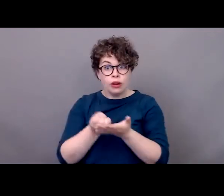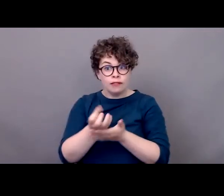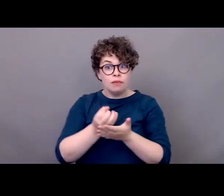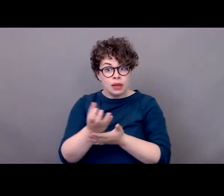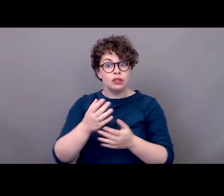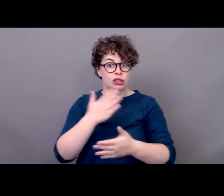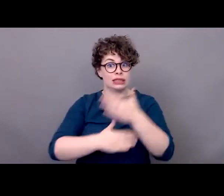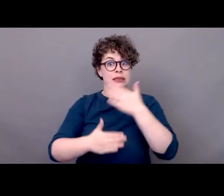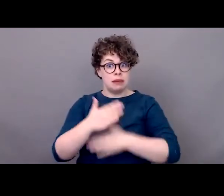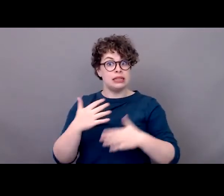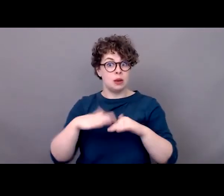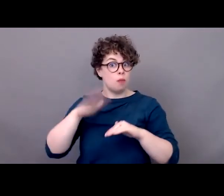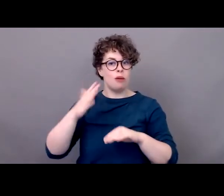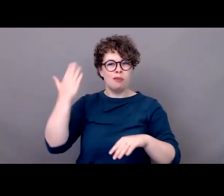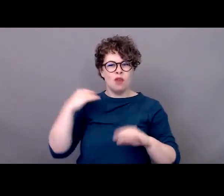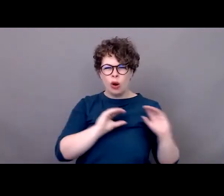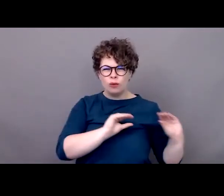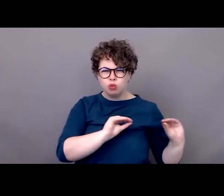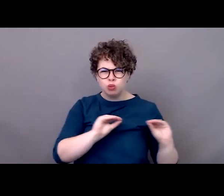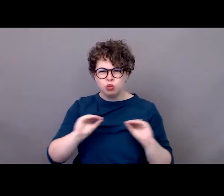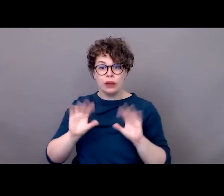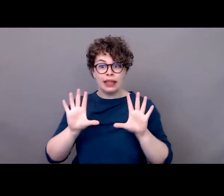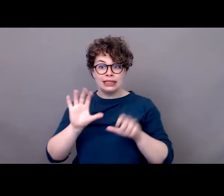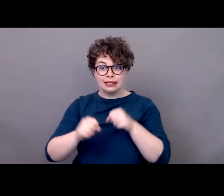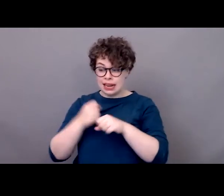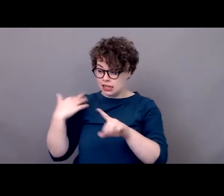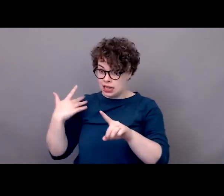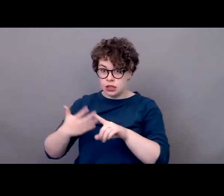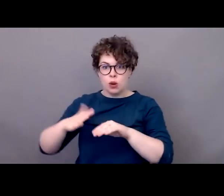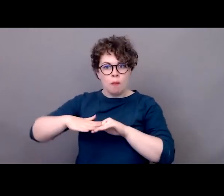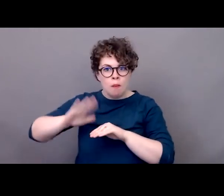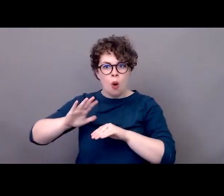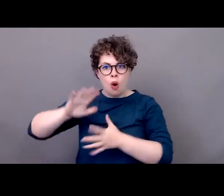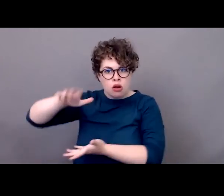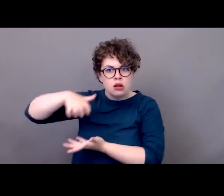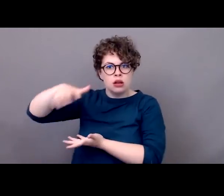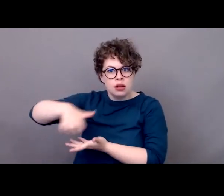decade or so. And that's because there's more consistency in how we should measure disability.